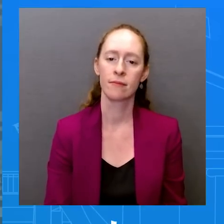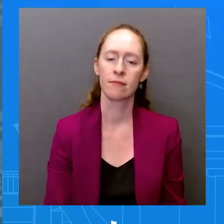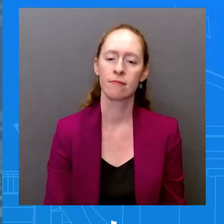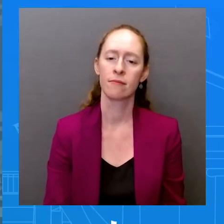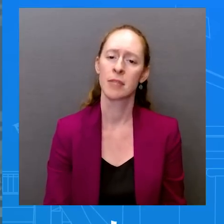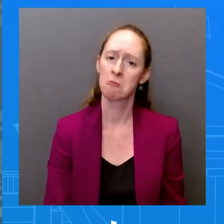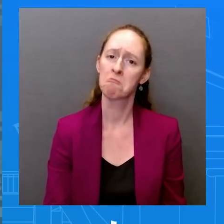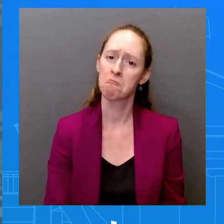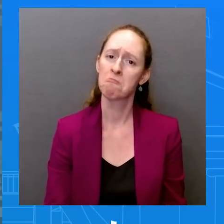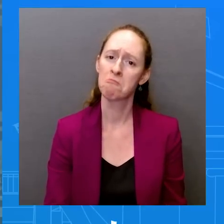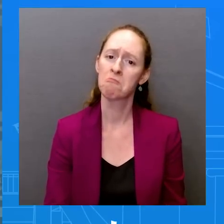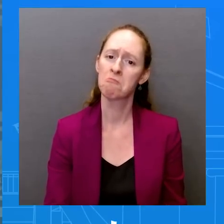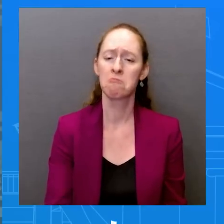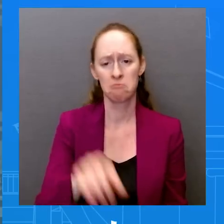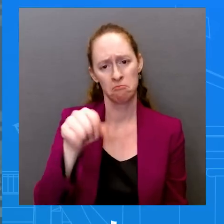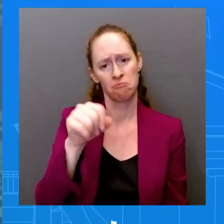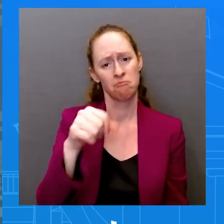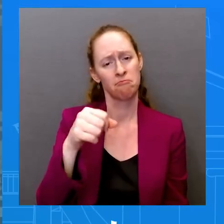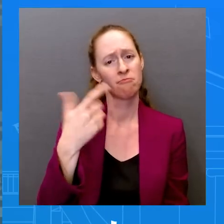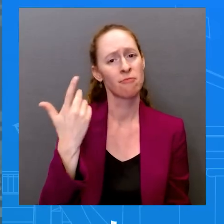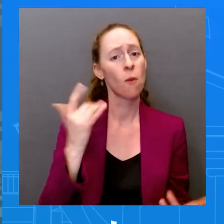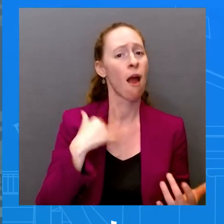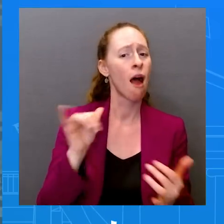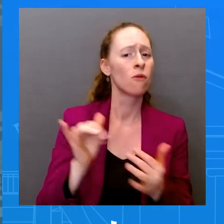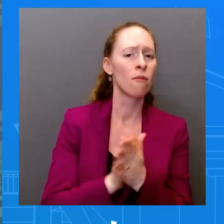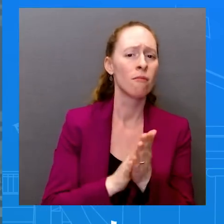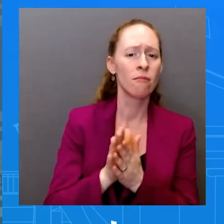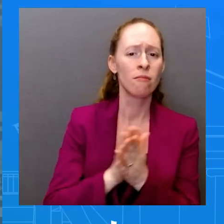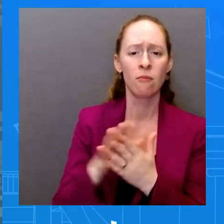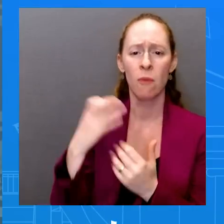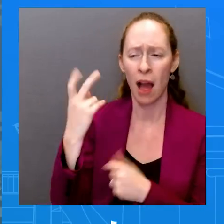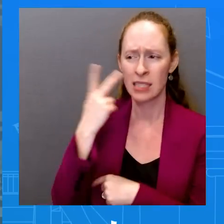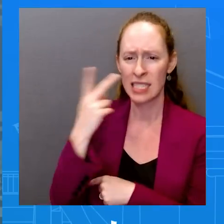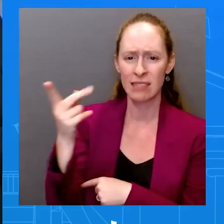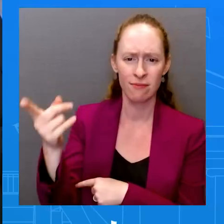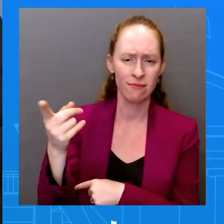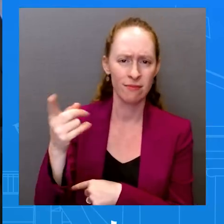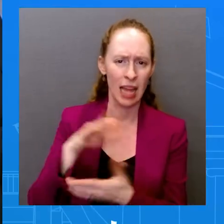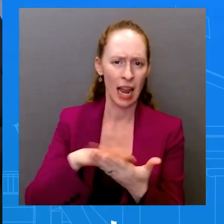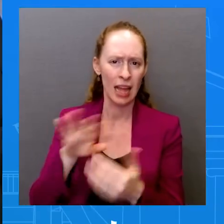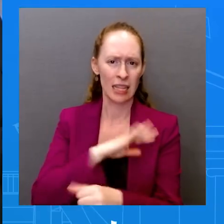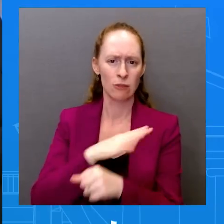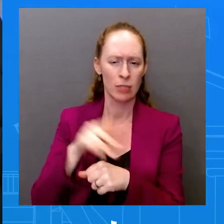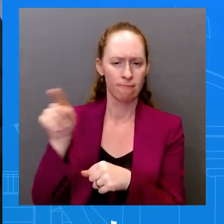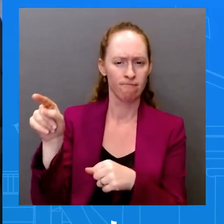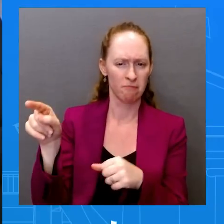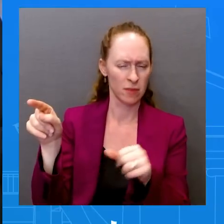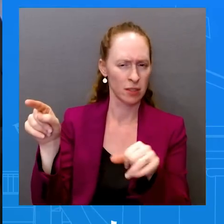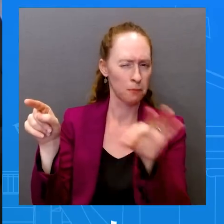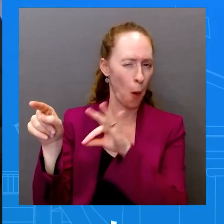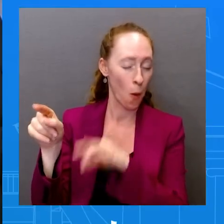And so, this is -- this is a reason why we think this is important. The Press: And just lastly on that: Is there any concern –there's obviously differences